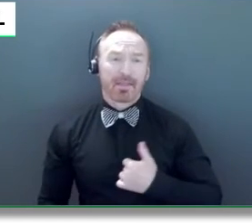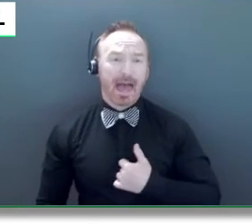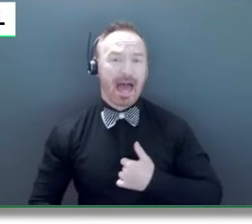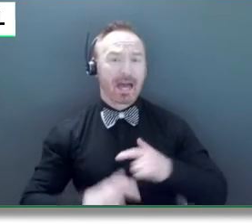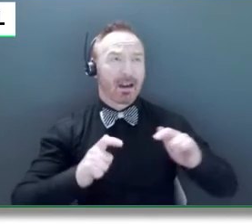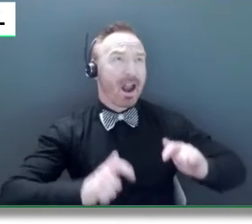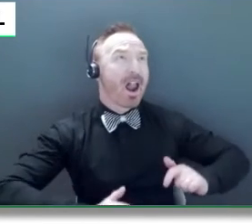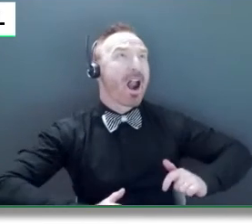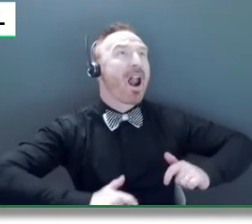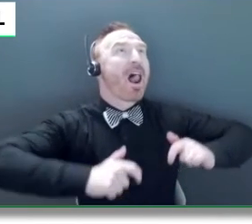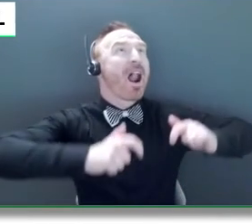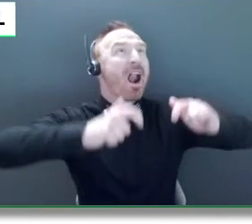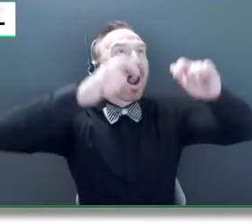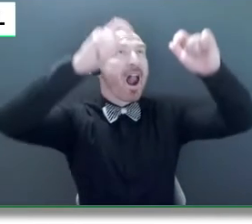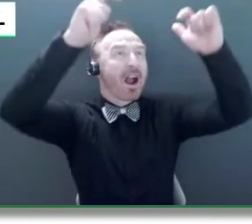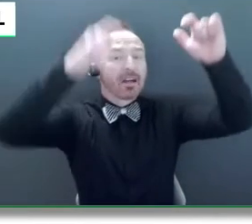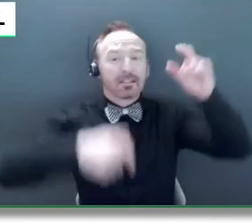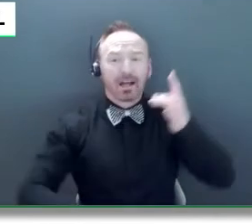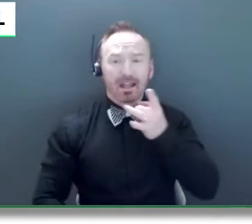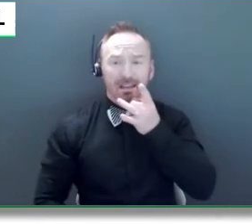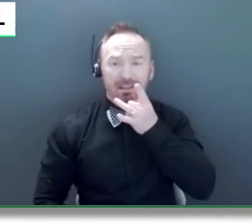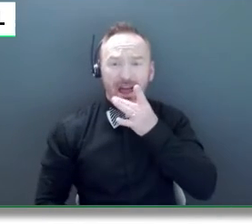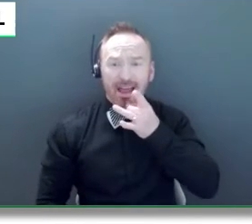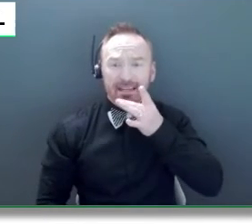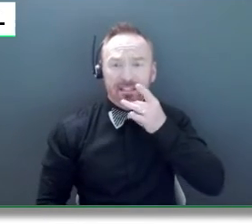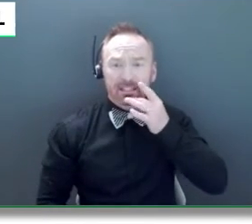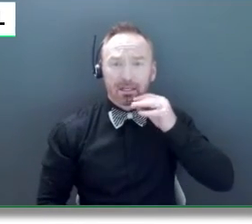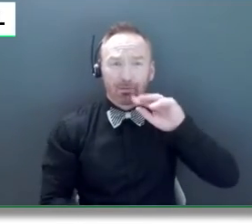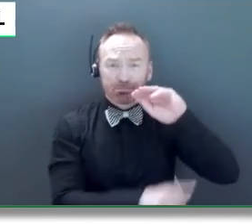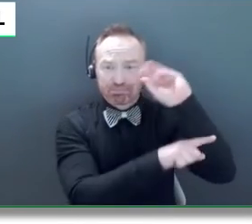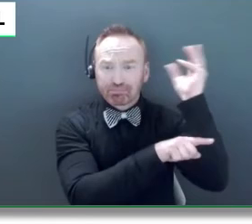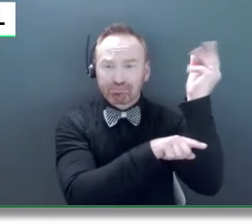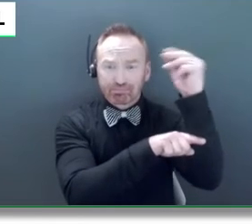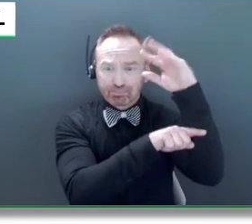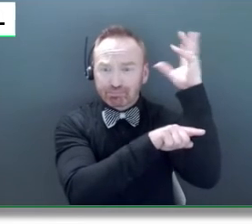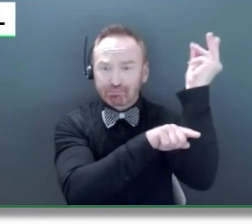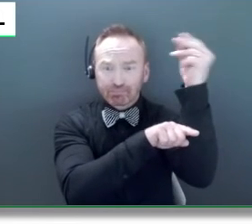experience what the rope feels like uh or potentially the smell of the ocean or